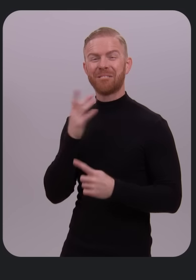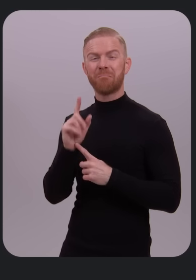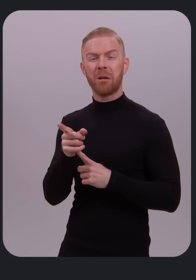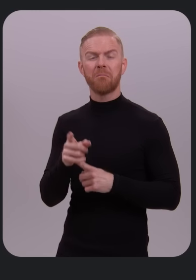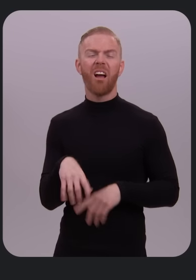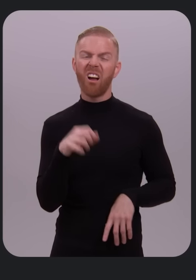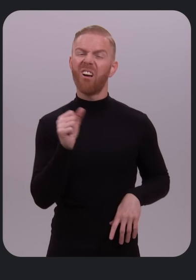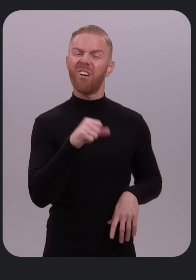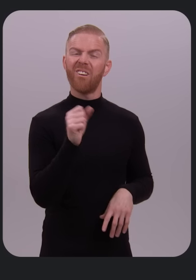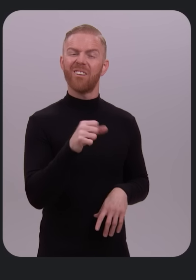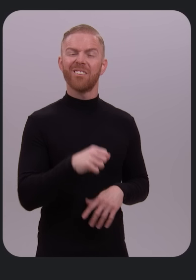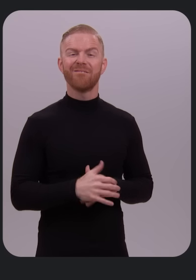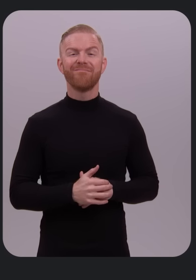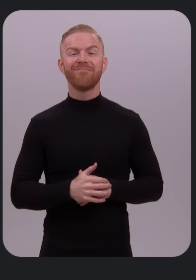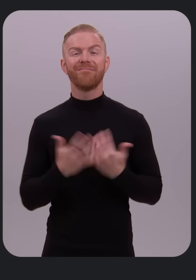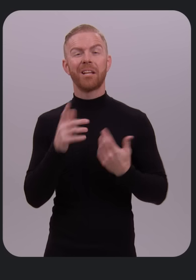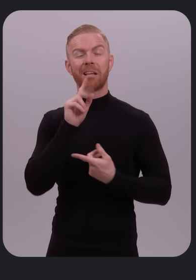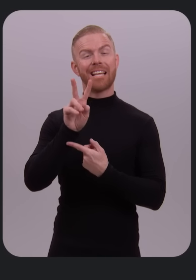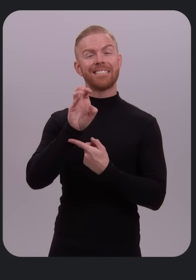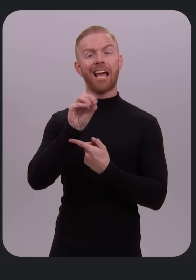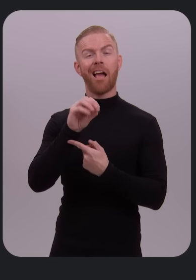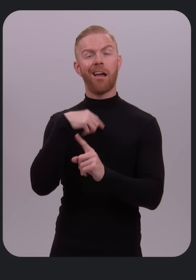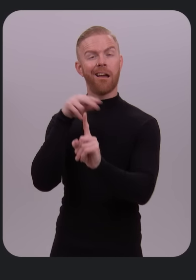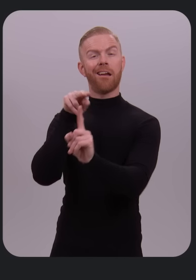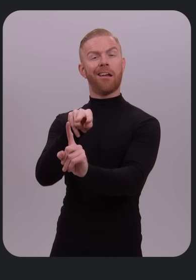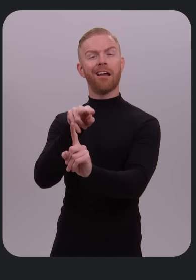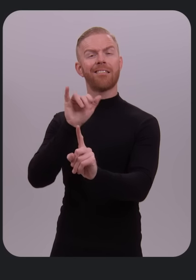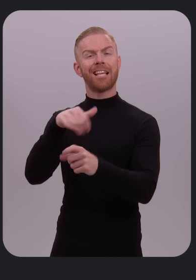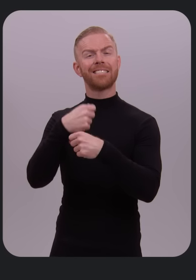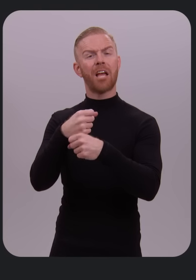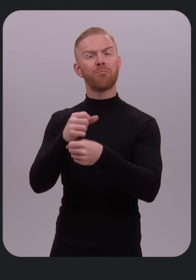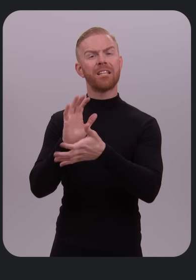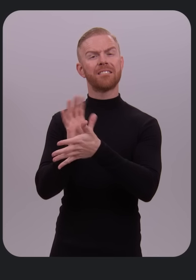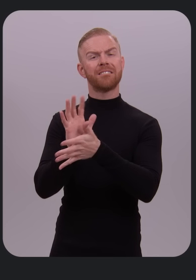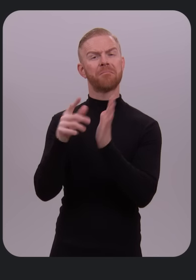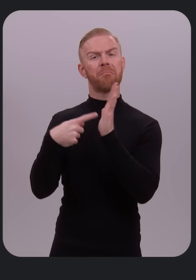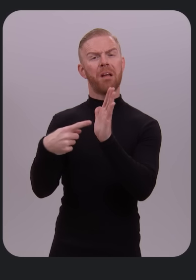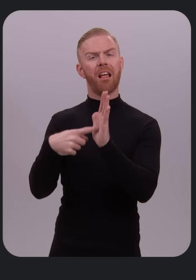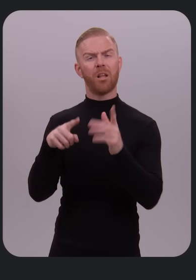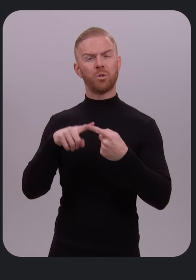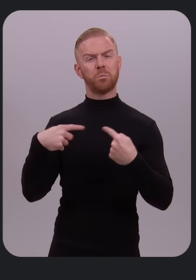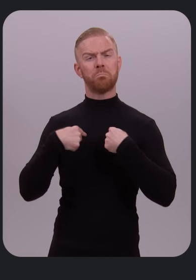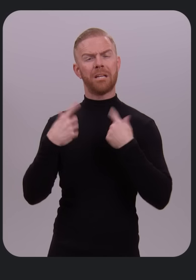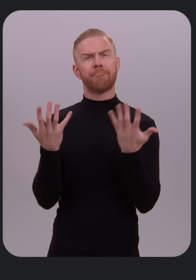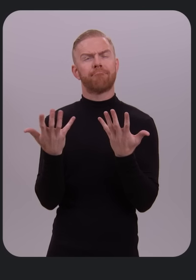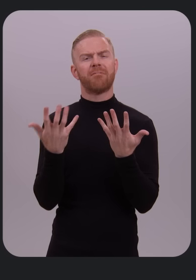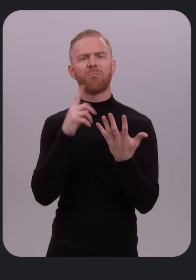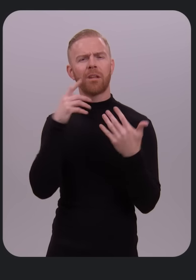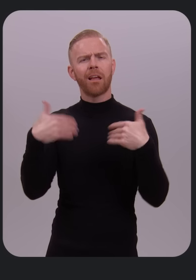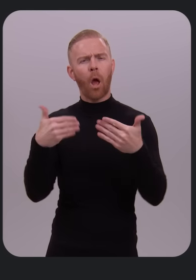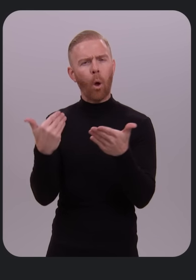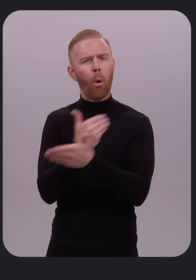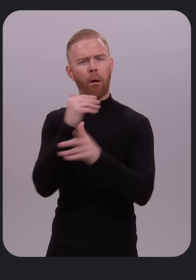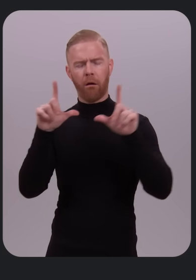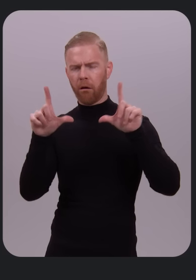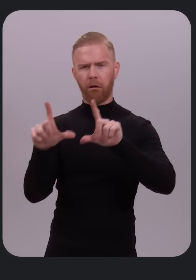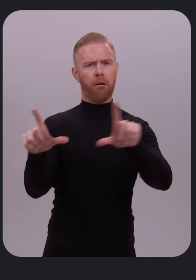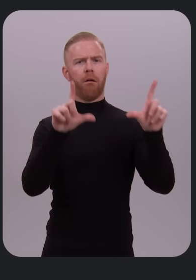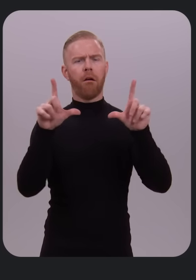Veo is a generative video model, but to me, it's another lens through which I get to imagine the universe around me.